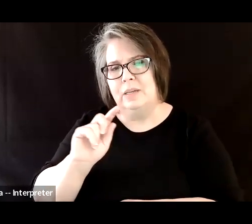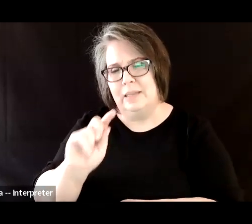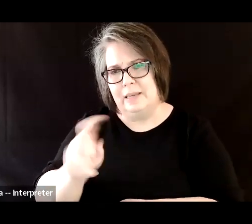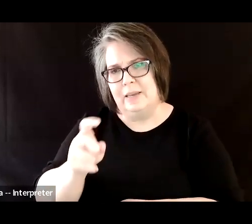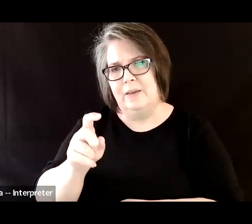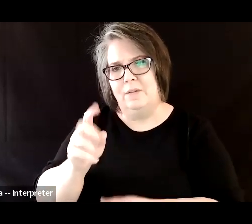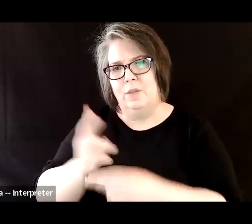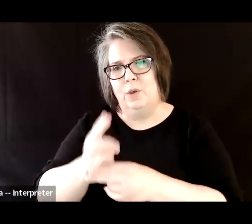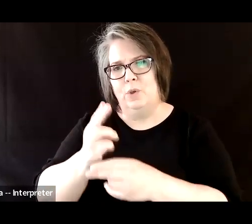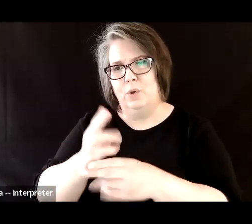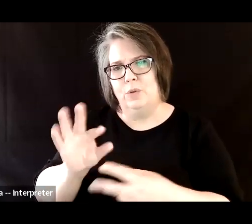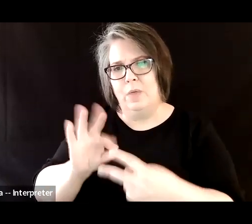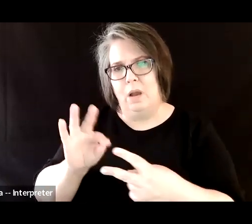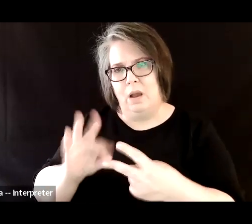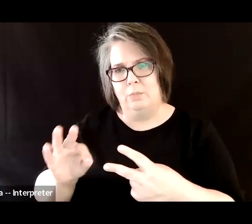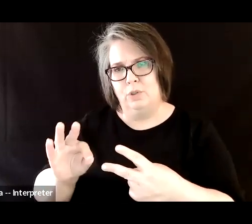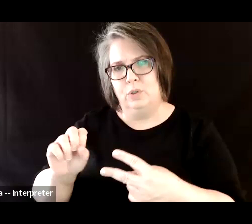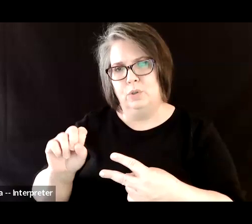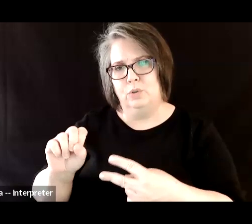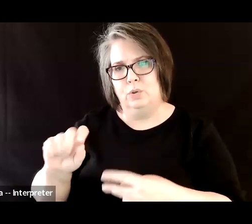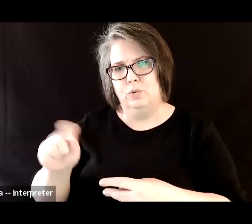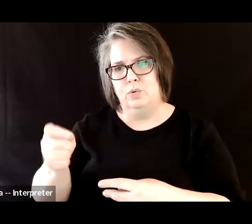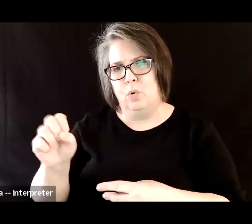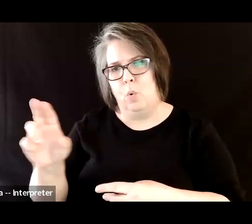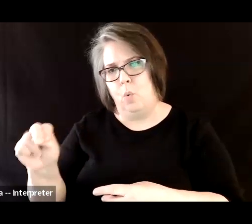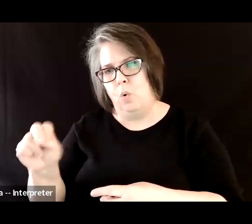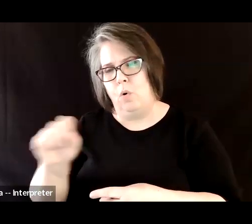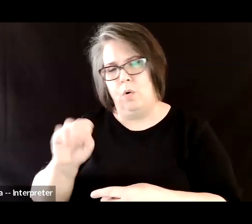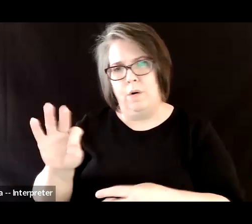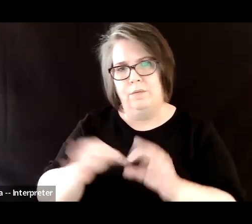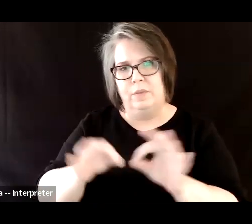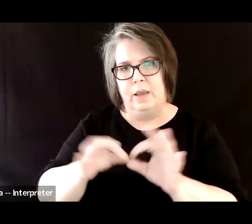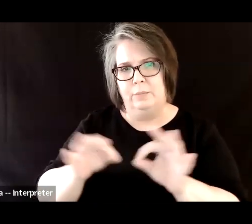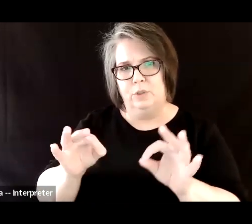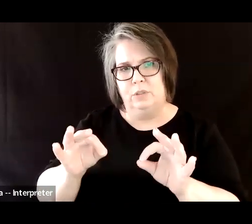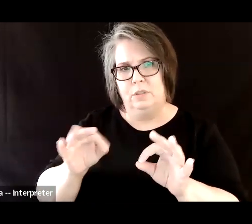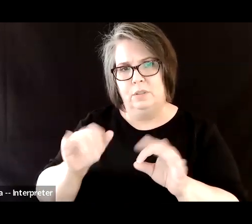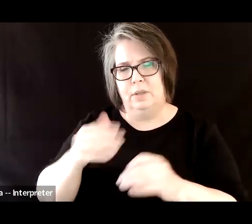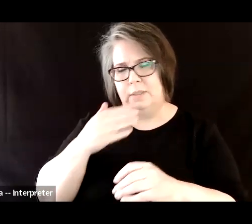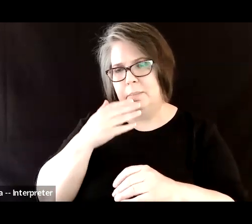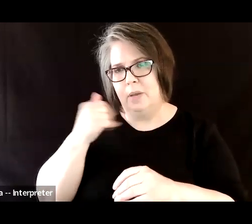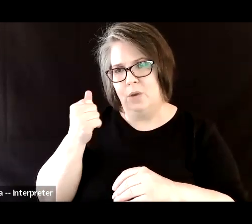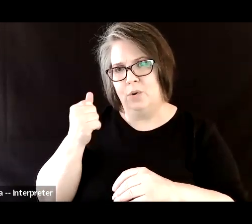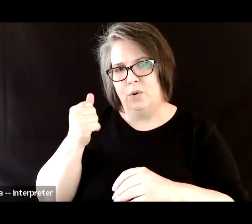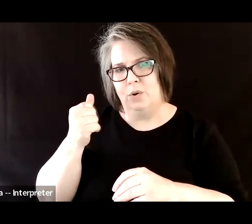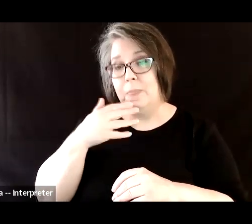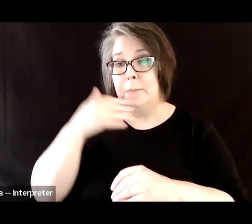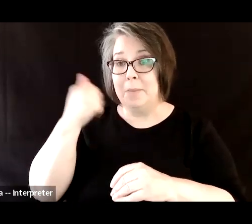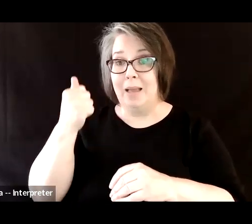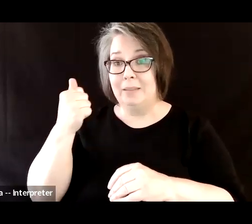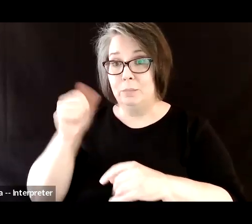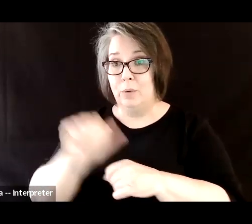captions on or off, I think, is the best practice because there